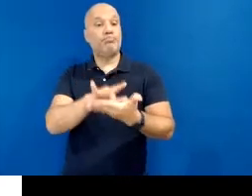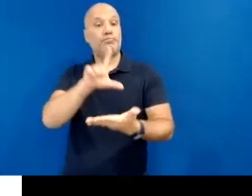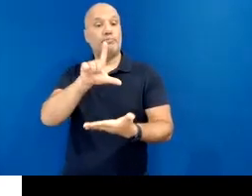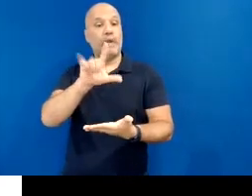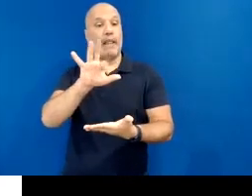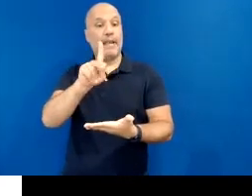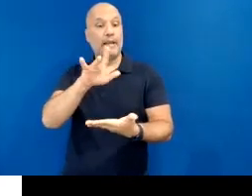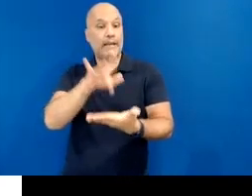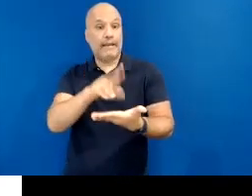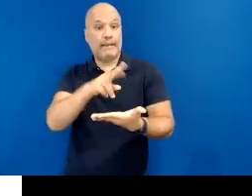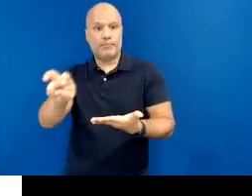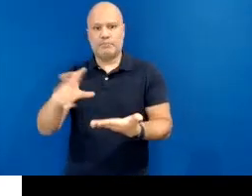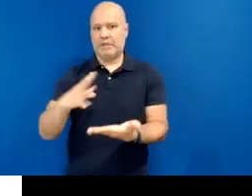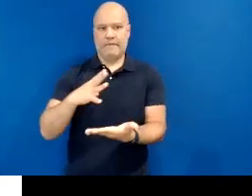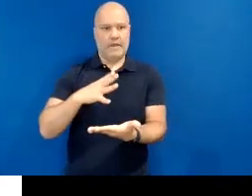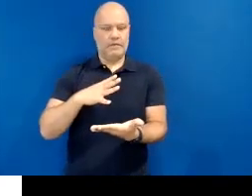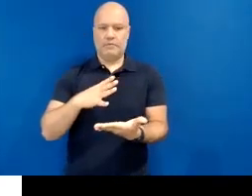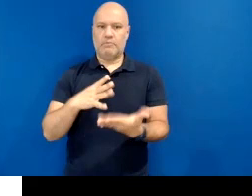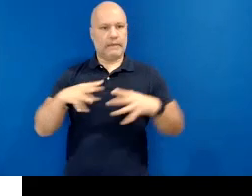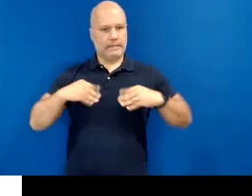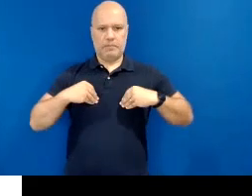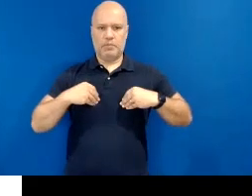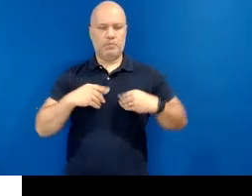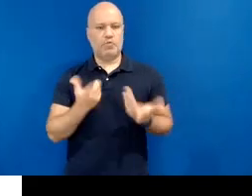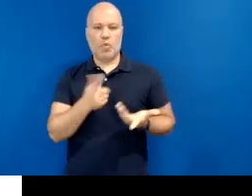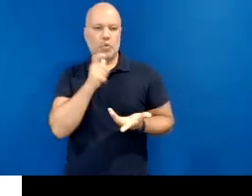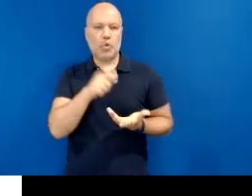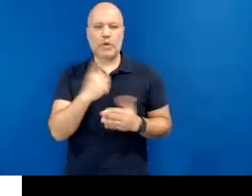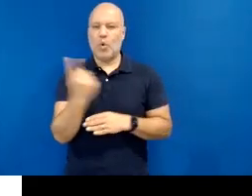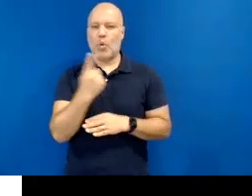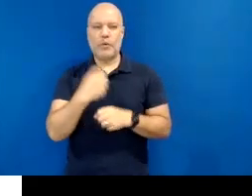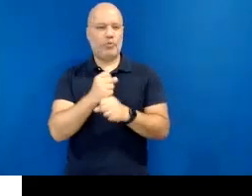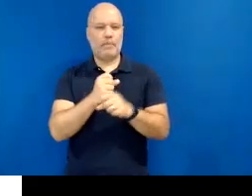So that's something that you don't necessarily need. Okay.